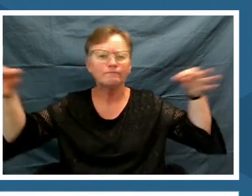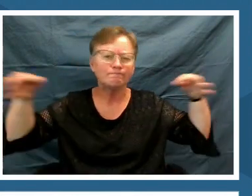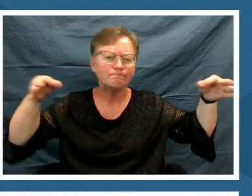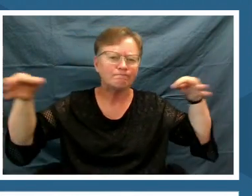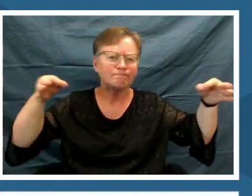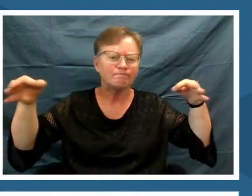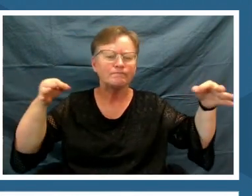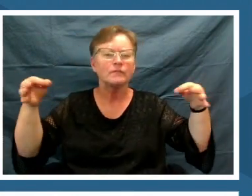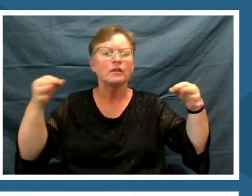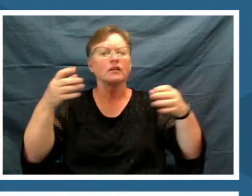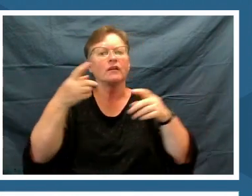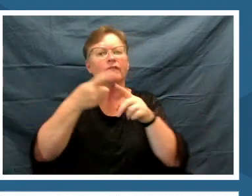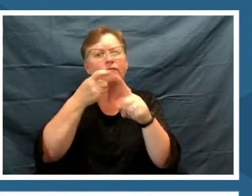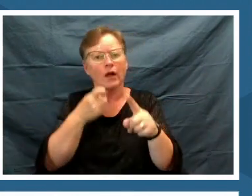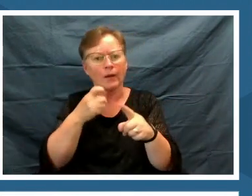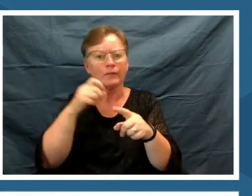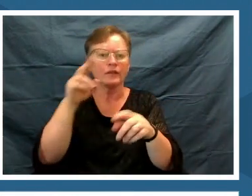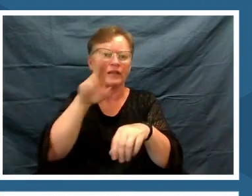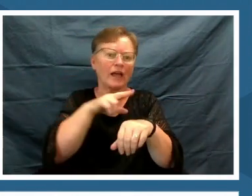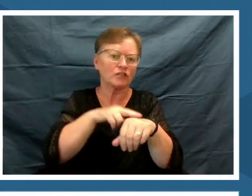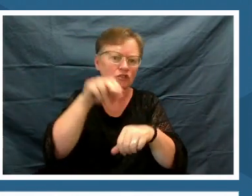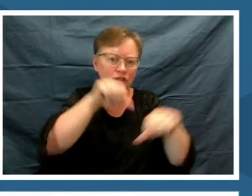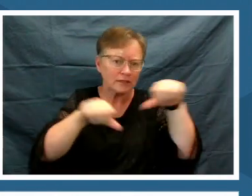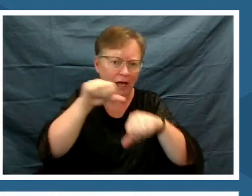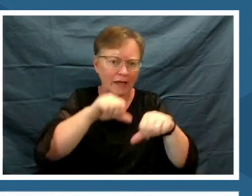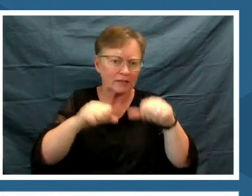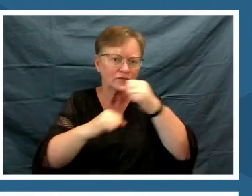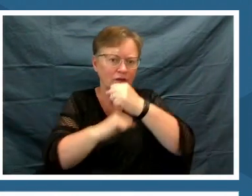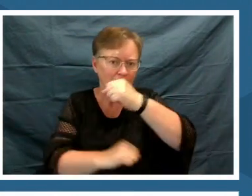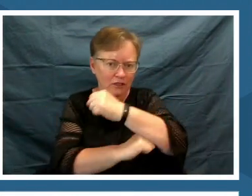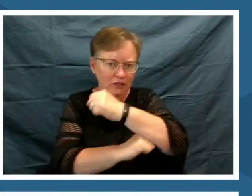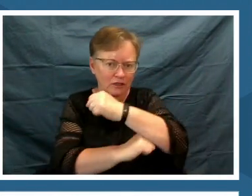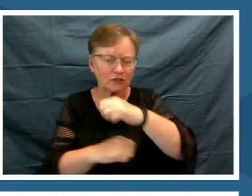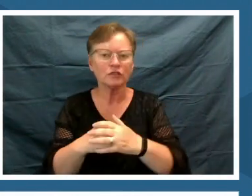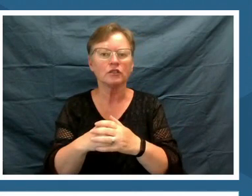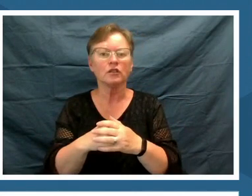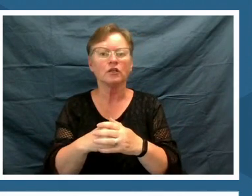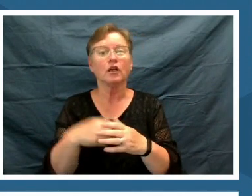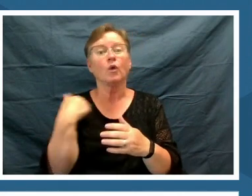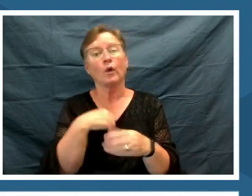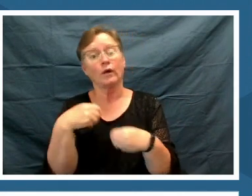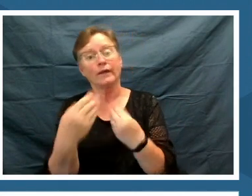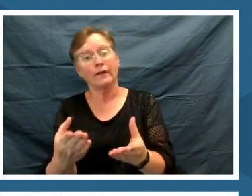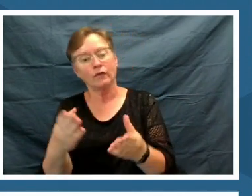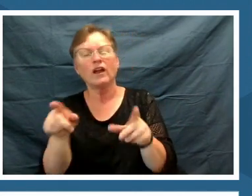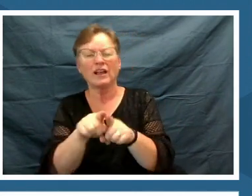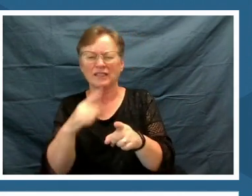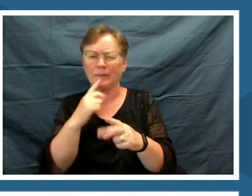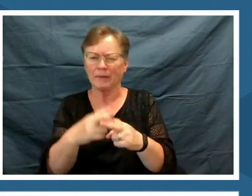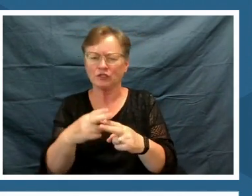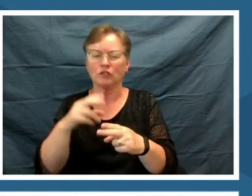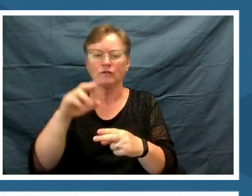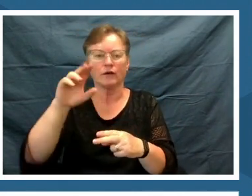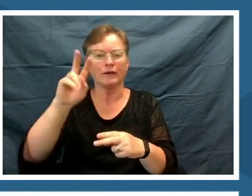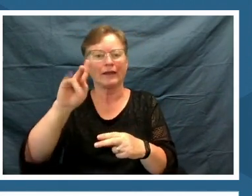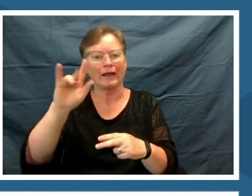foundation we will give you as i mentioned from kelly and trey classroom examples of